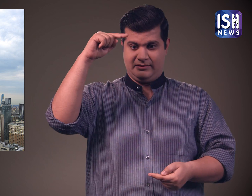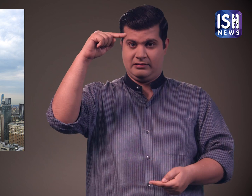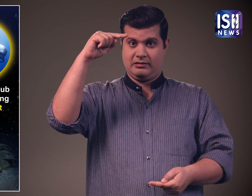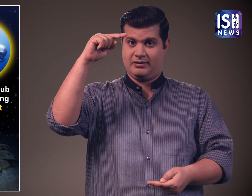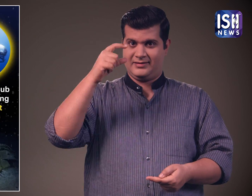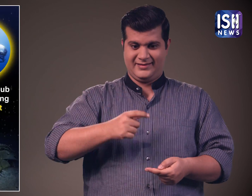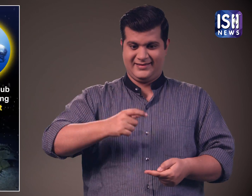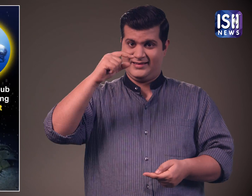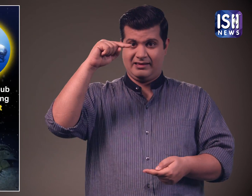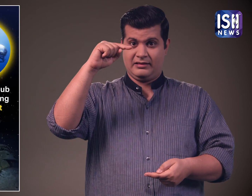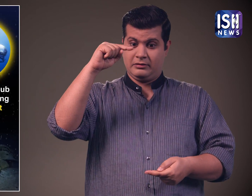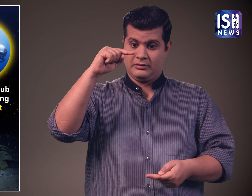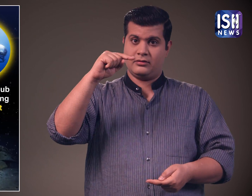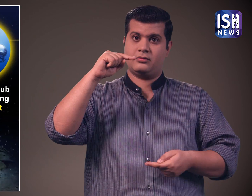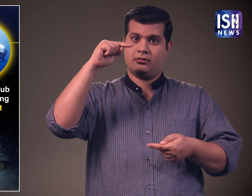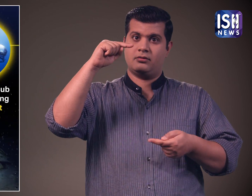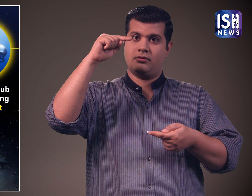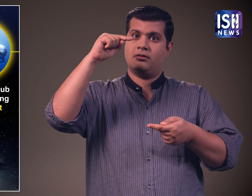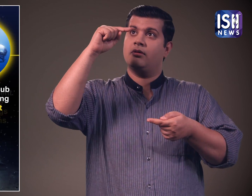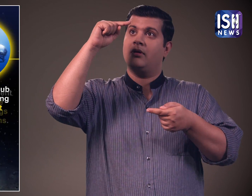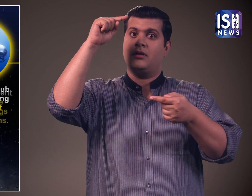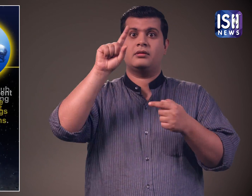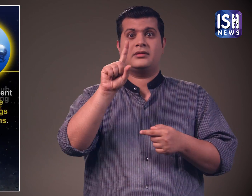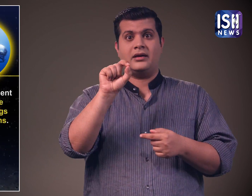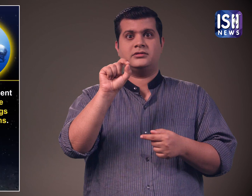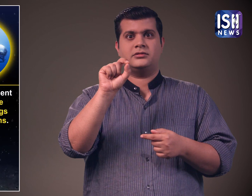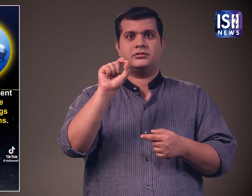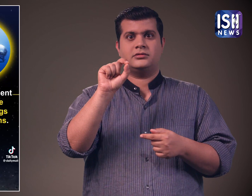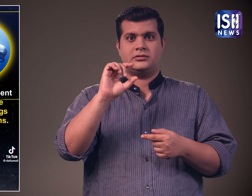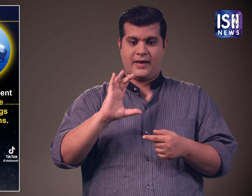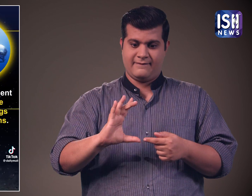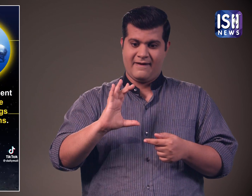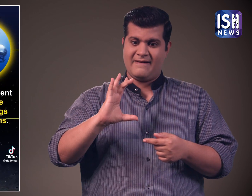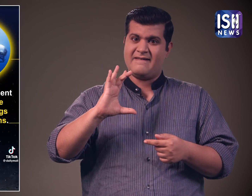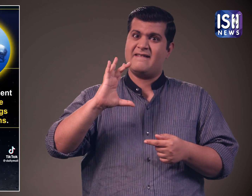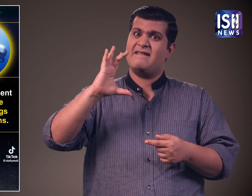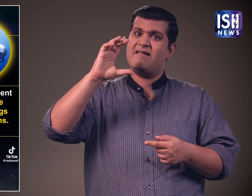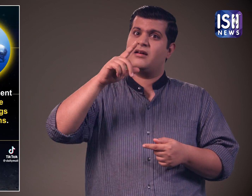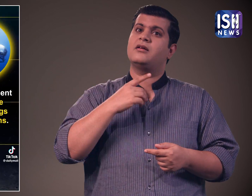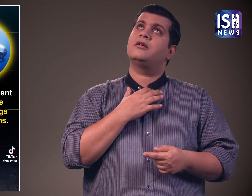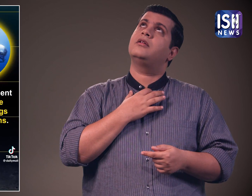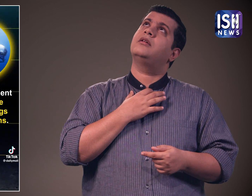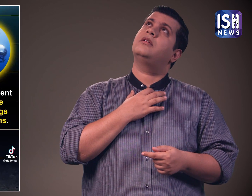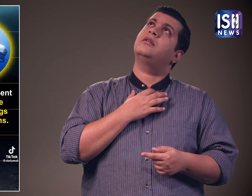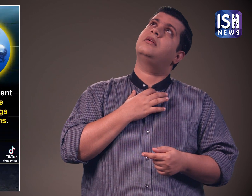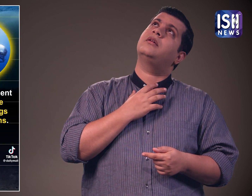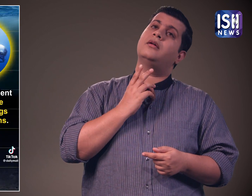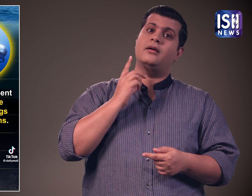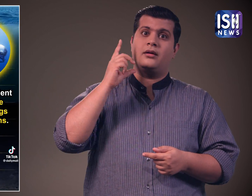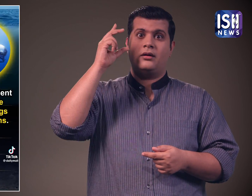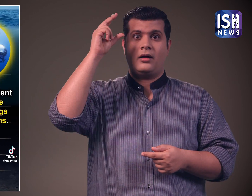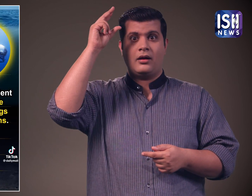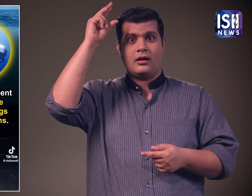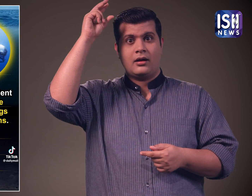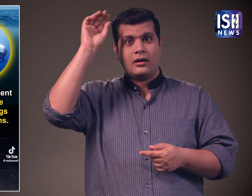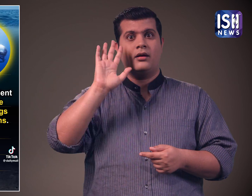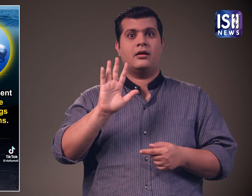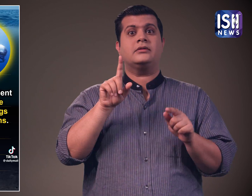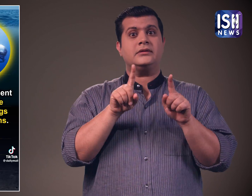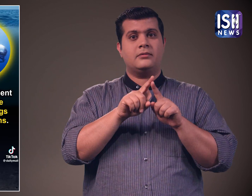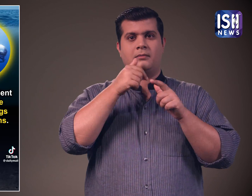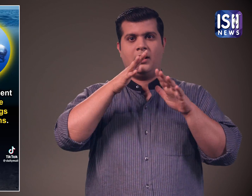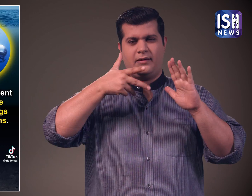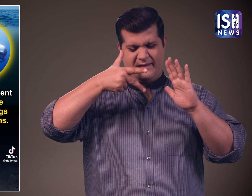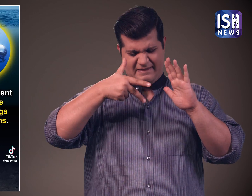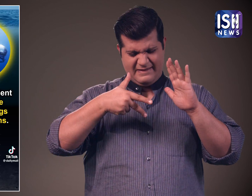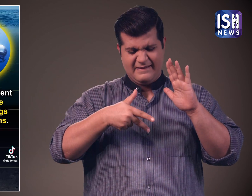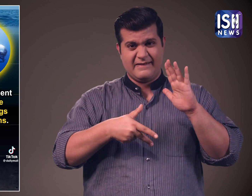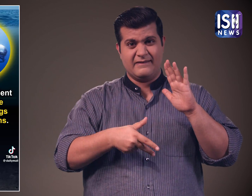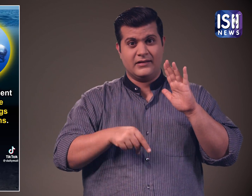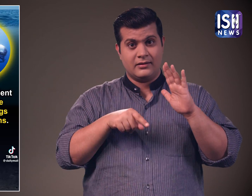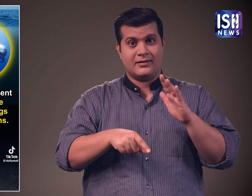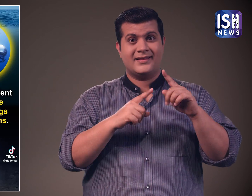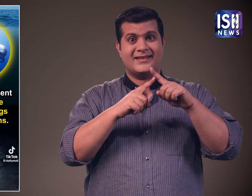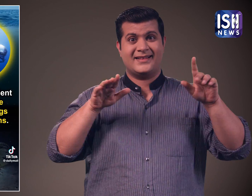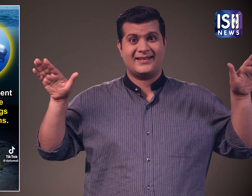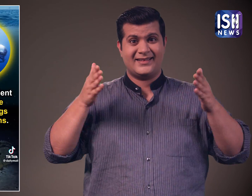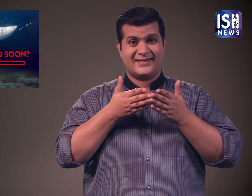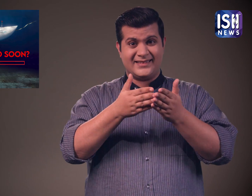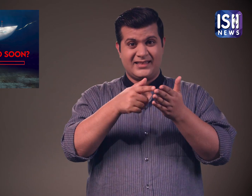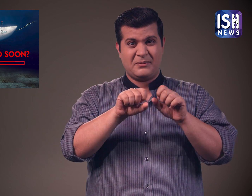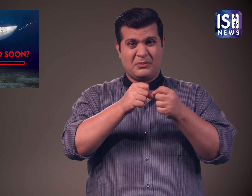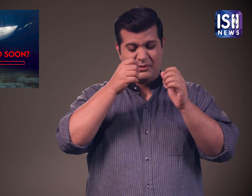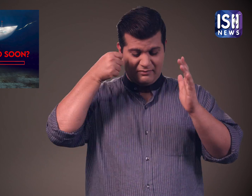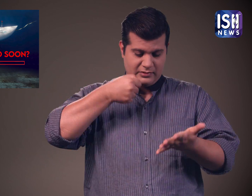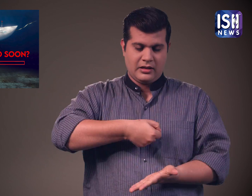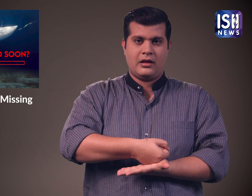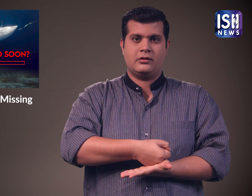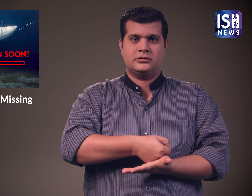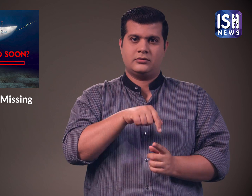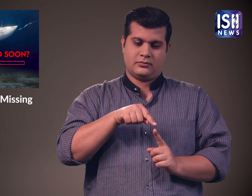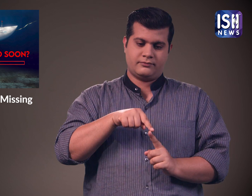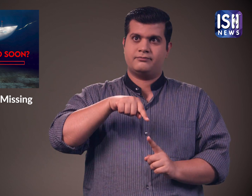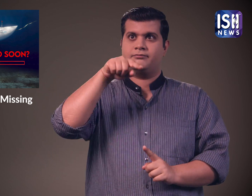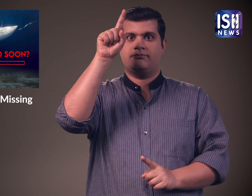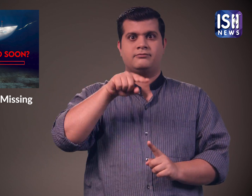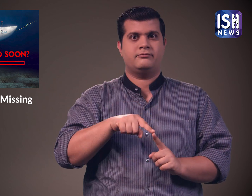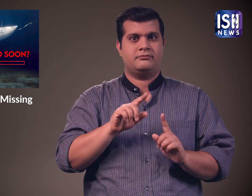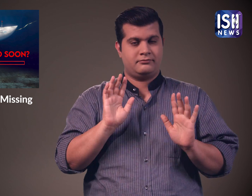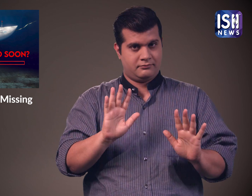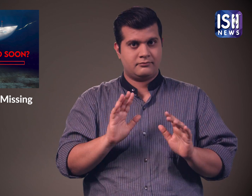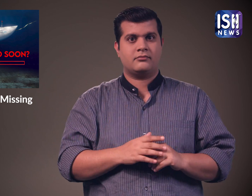The titanic wreckage is so deep inside the ocean that it would need ten Empire State Buildings to cover this massive depth.